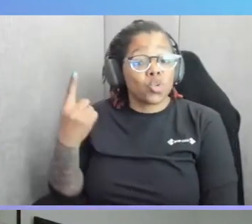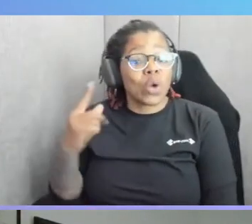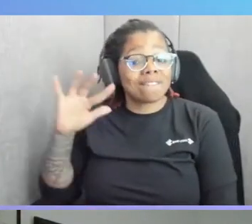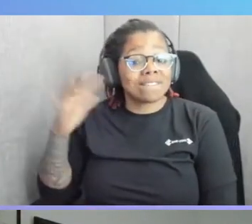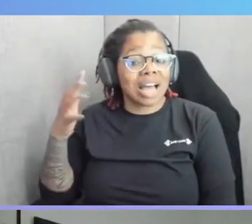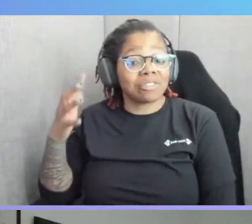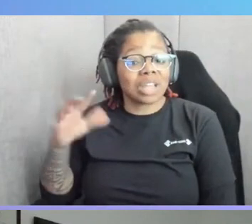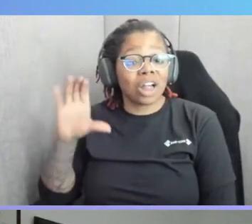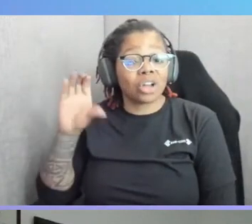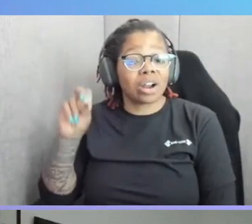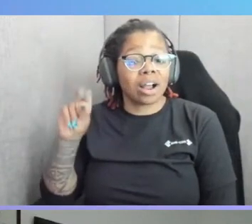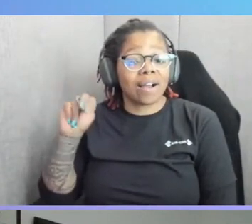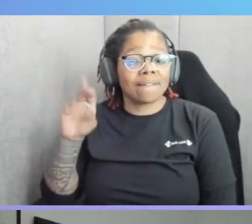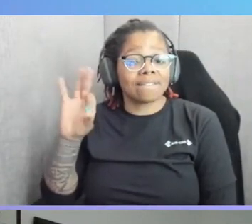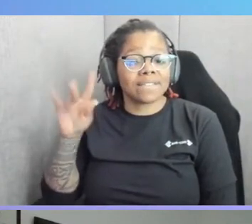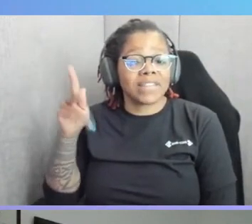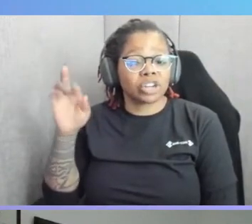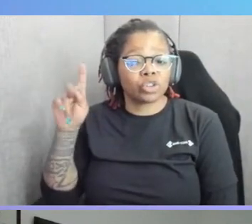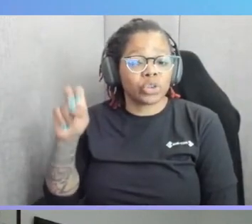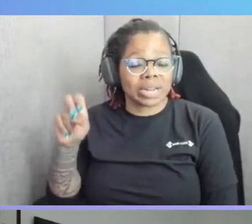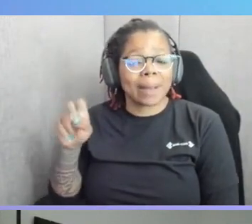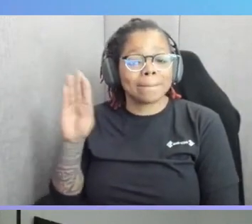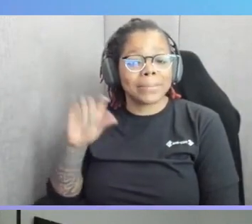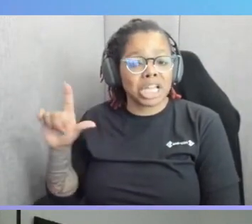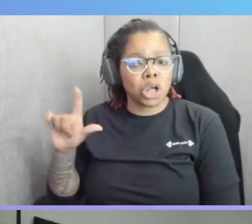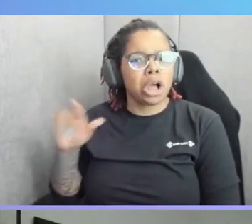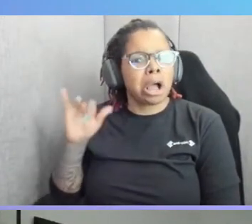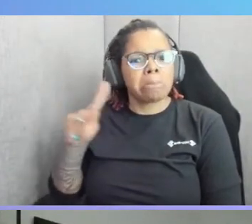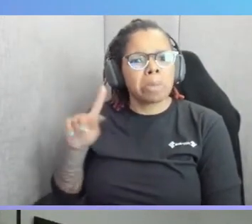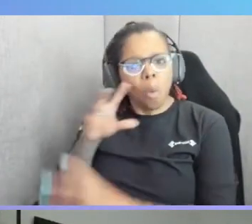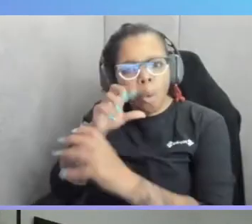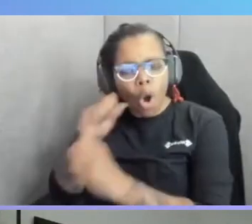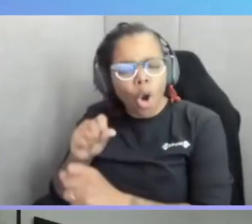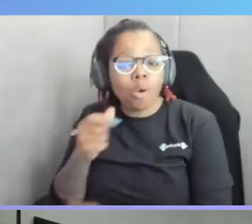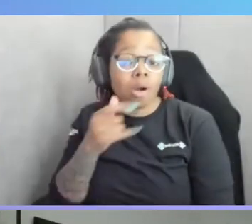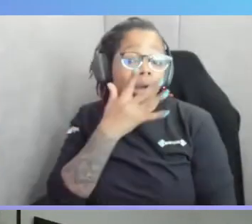interesting, um, in some cases, but not in others. And so a